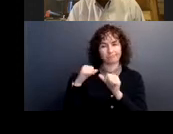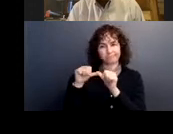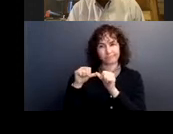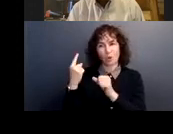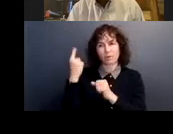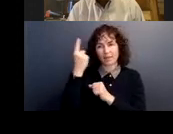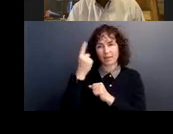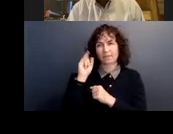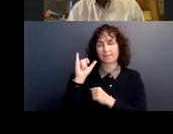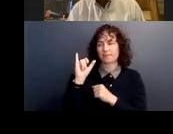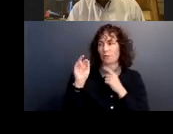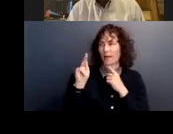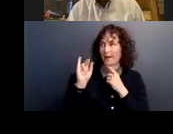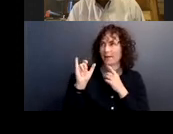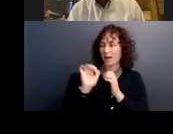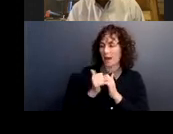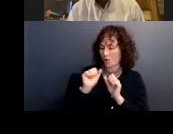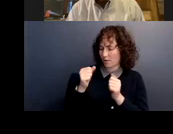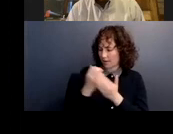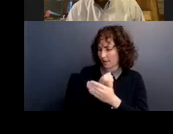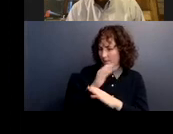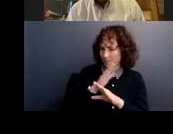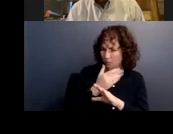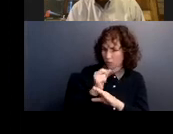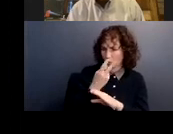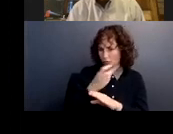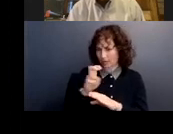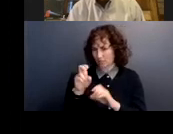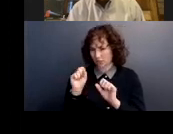"Okay how can I use the music or transition to get them